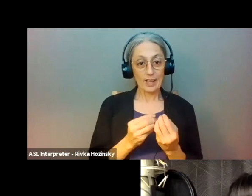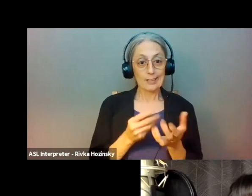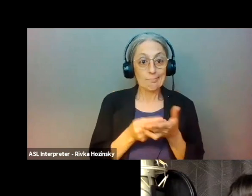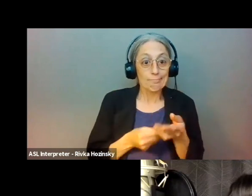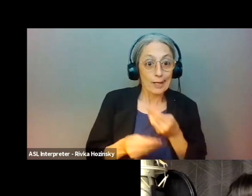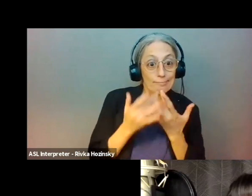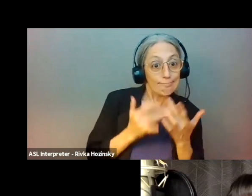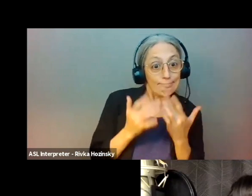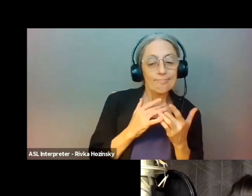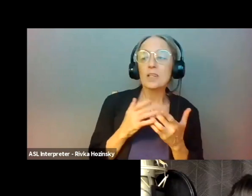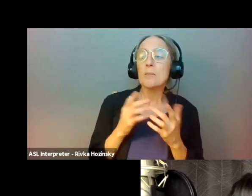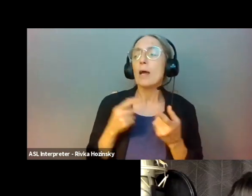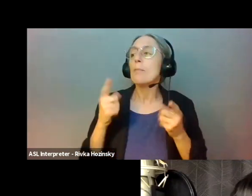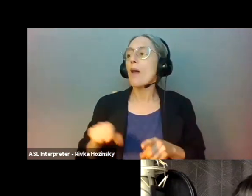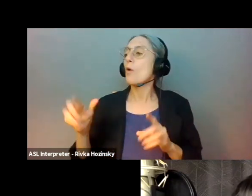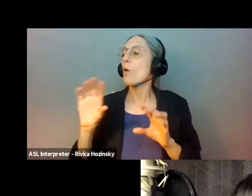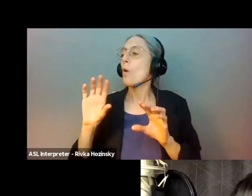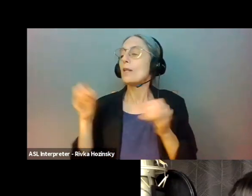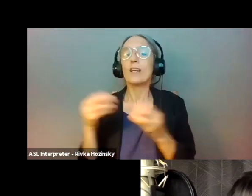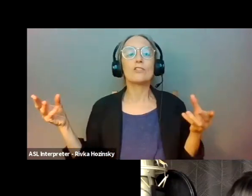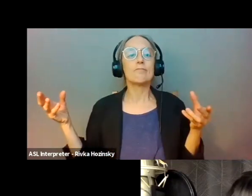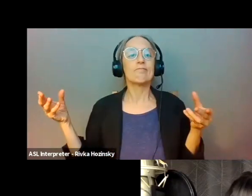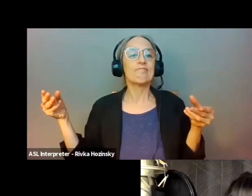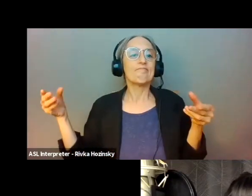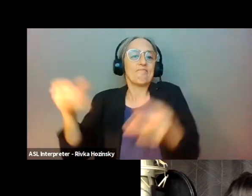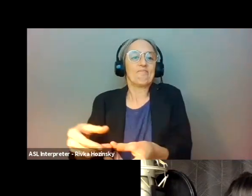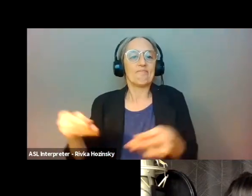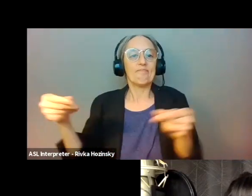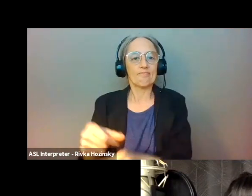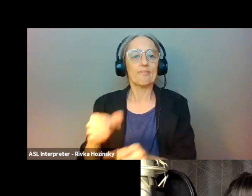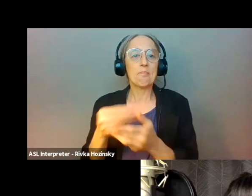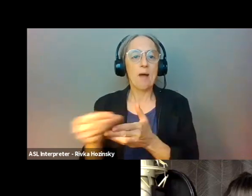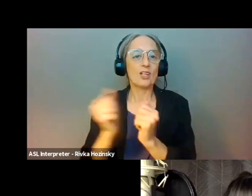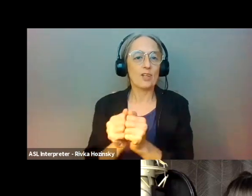look to kind of form a consortium of different organizations.